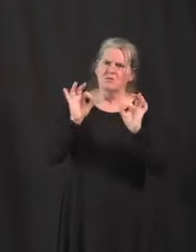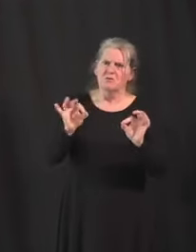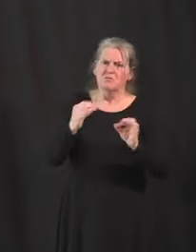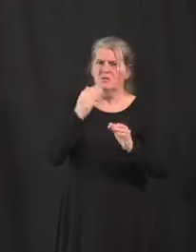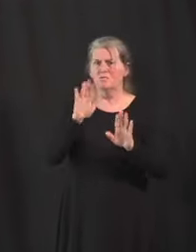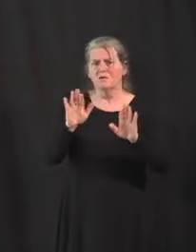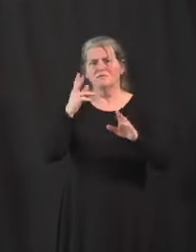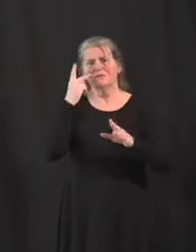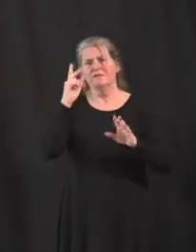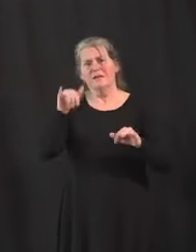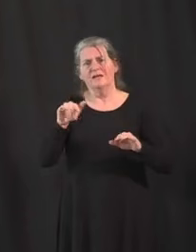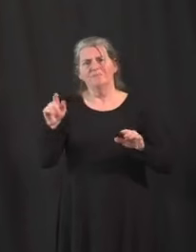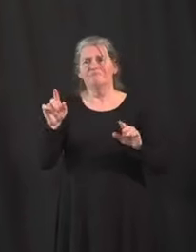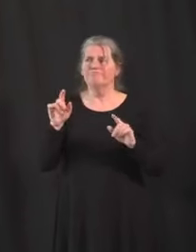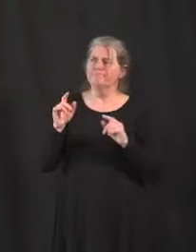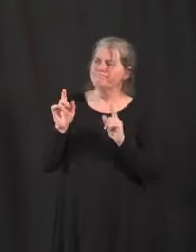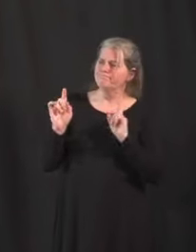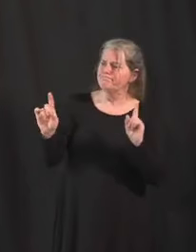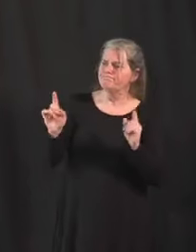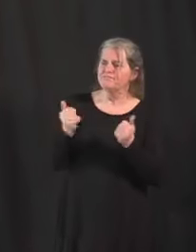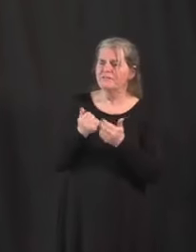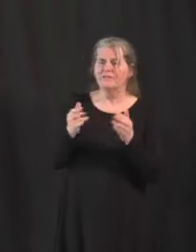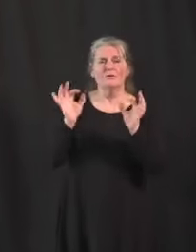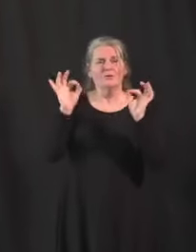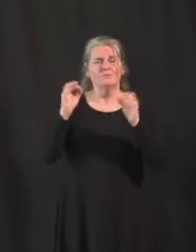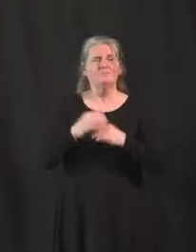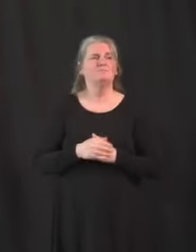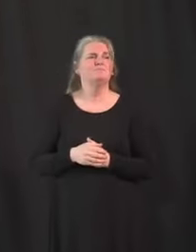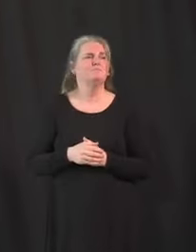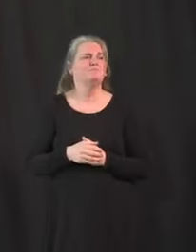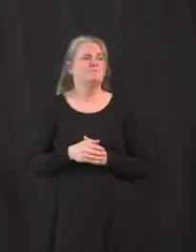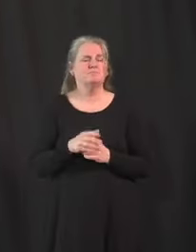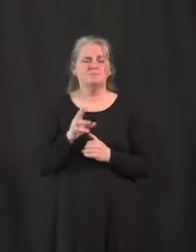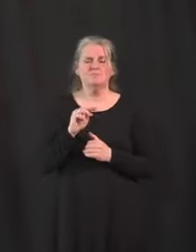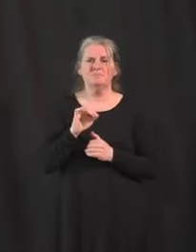THANK YOU. WE'LL MOVE ON TO MARIN, AURORA